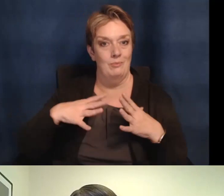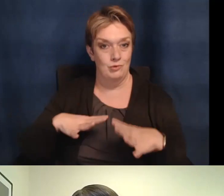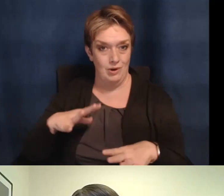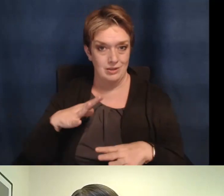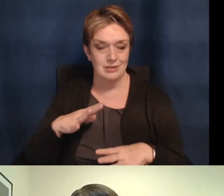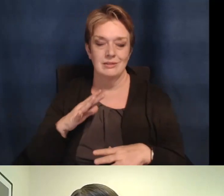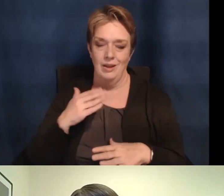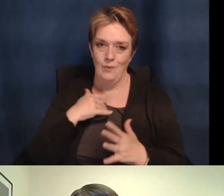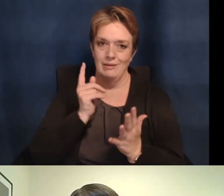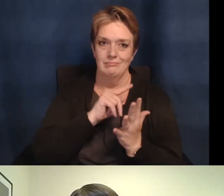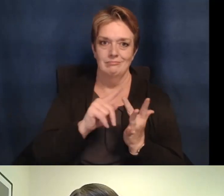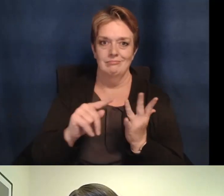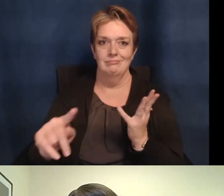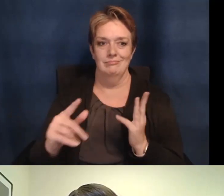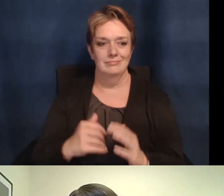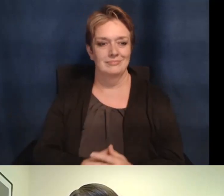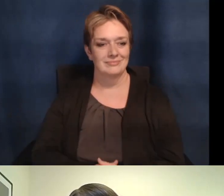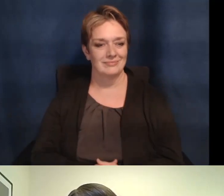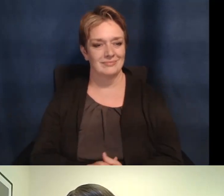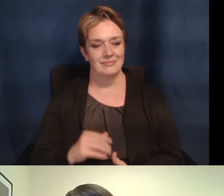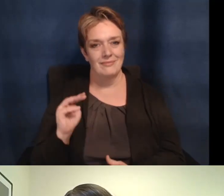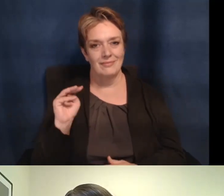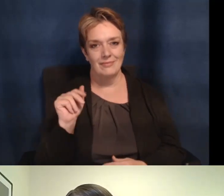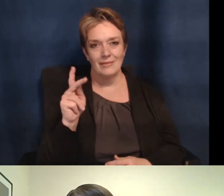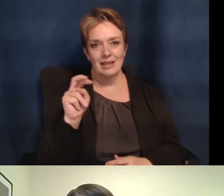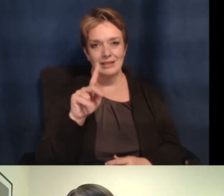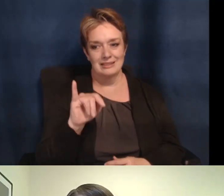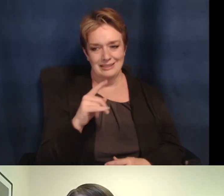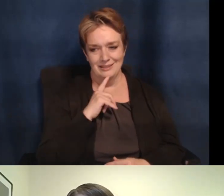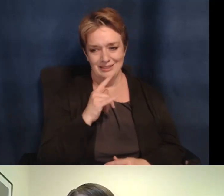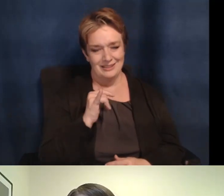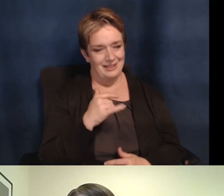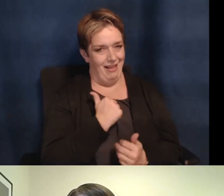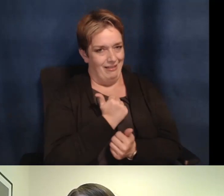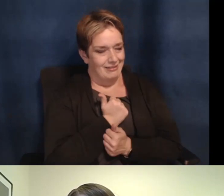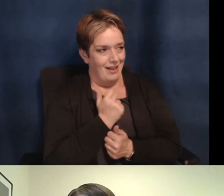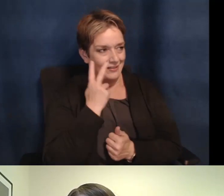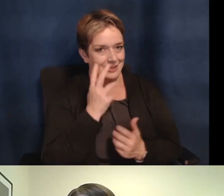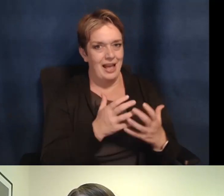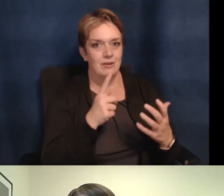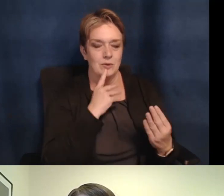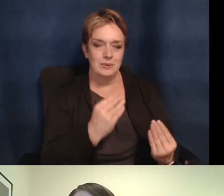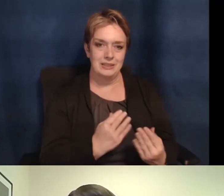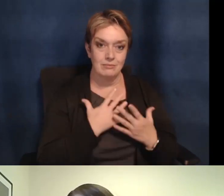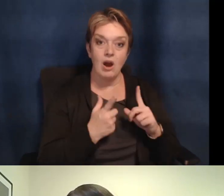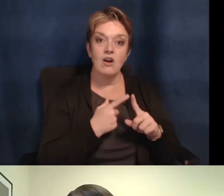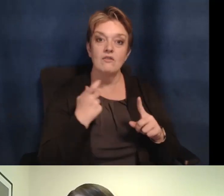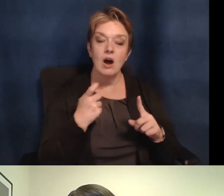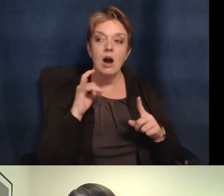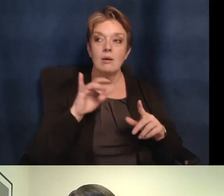[Makenzi] That's incredible. I love seeing how much she was inspired not only by the direct landscape but all the kind of environments